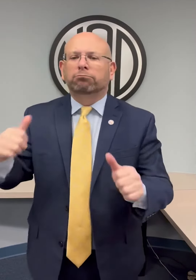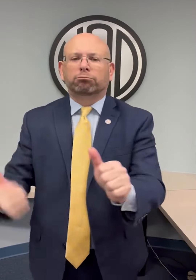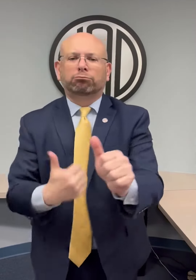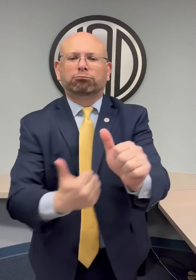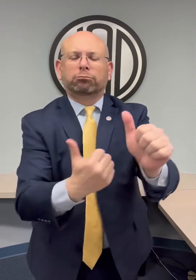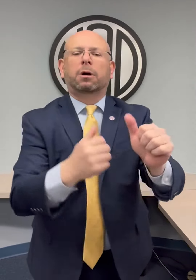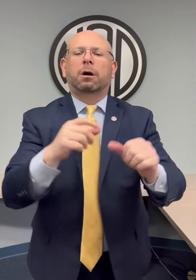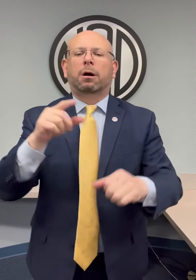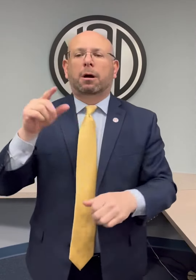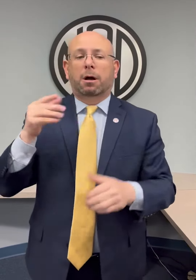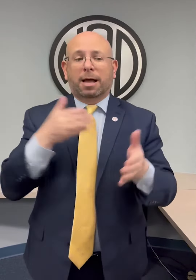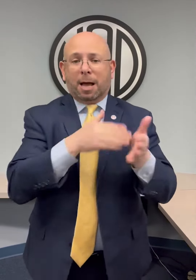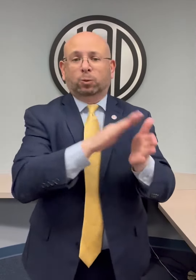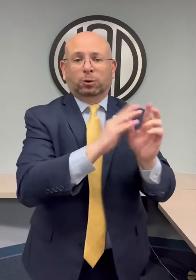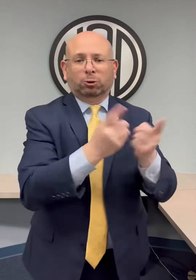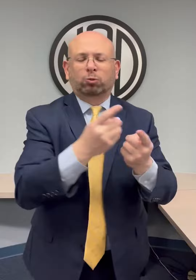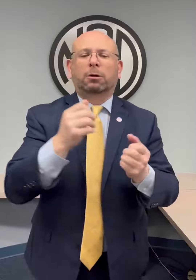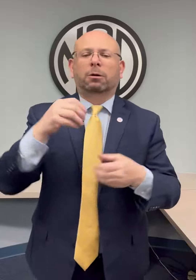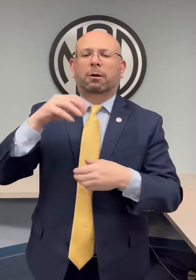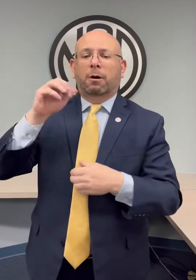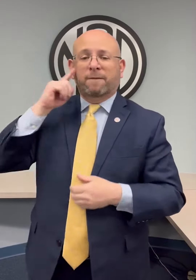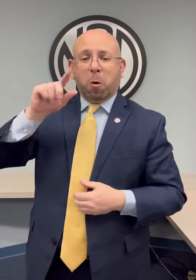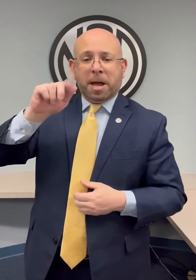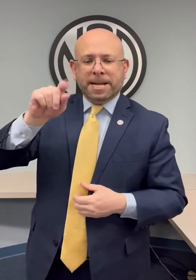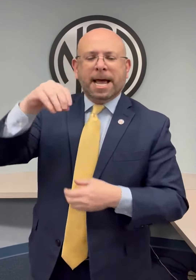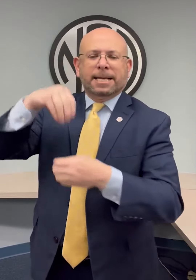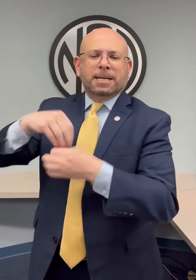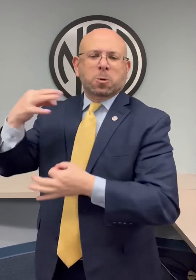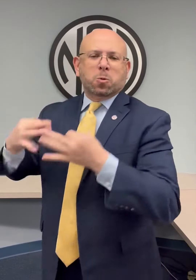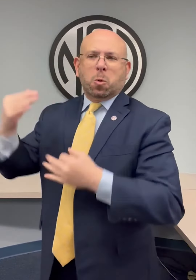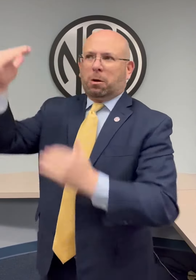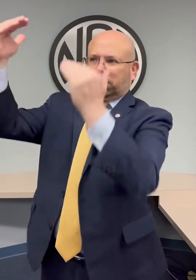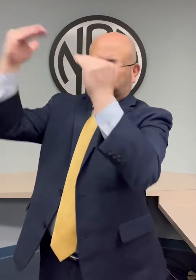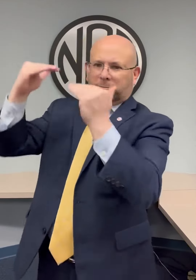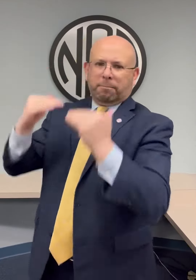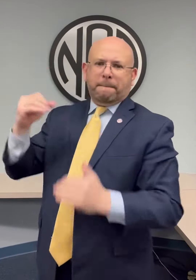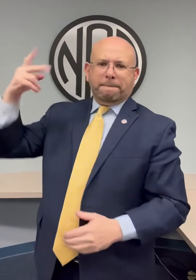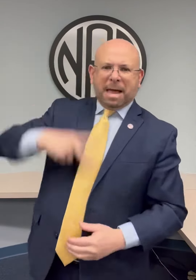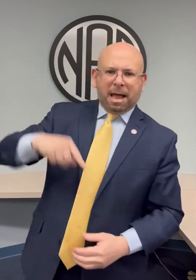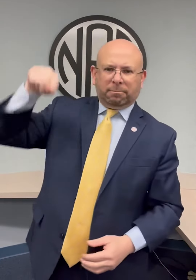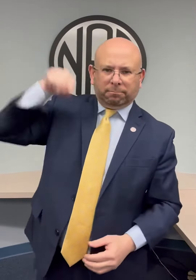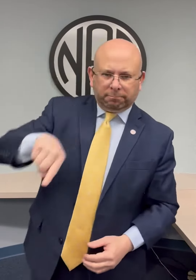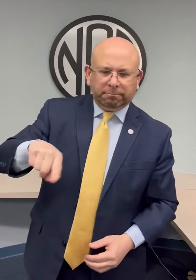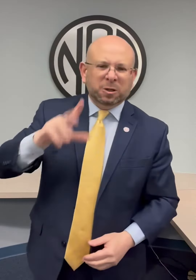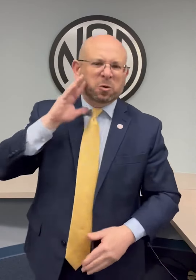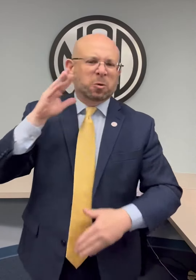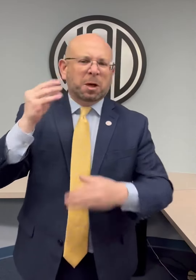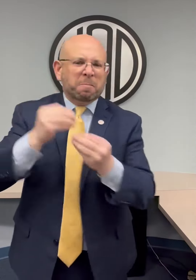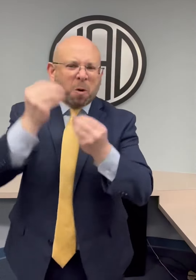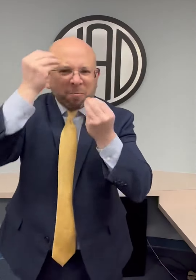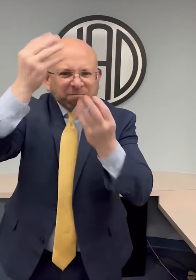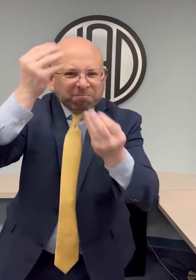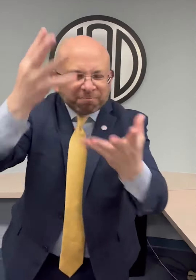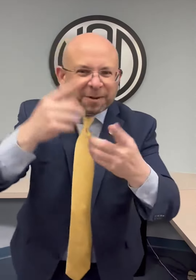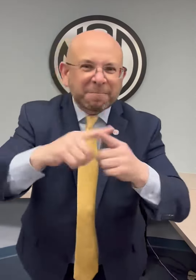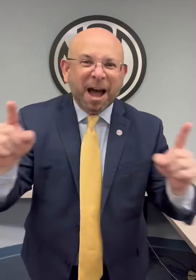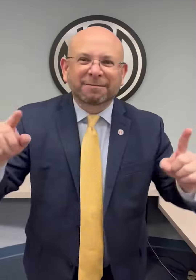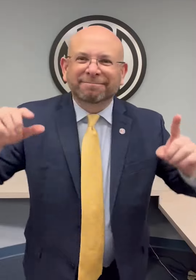the original court that denied the ADA case and will start working on that case. We will share more information on that ADA case for Miguel as it develops.